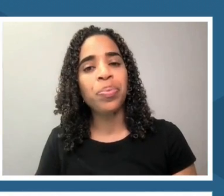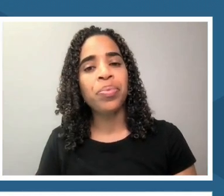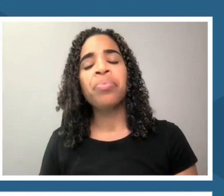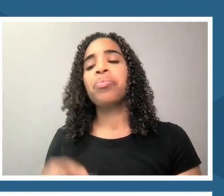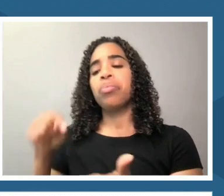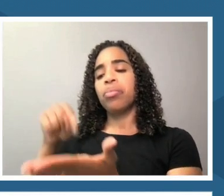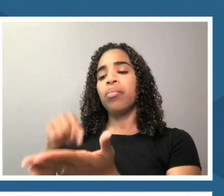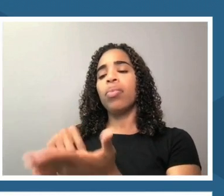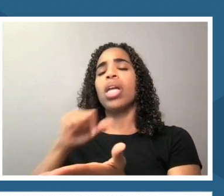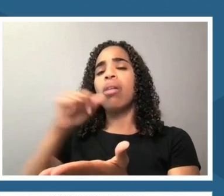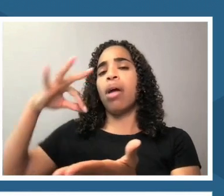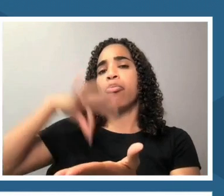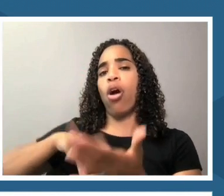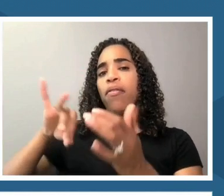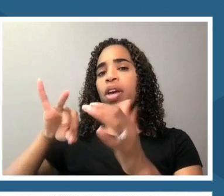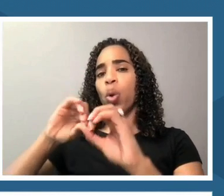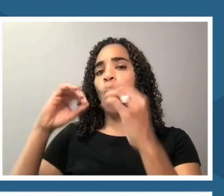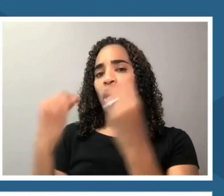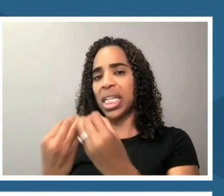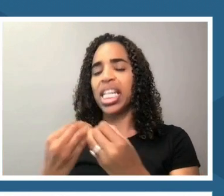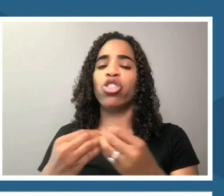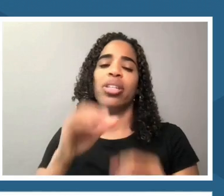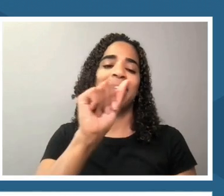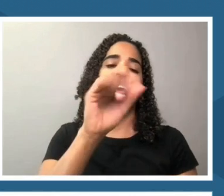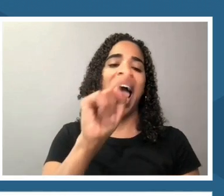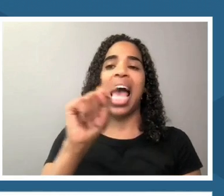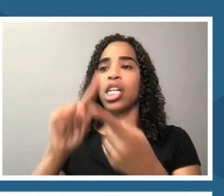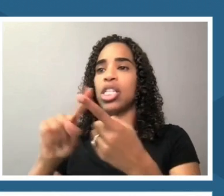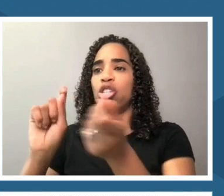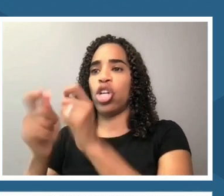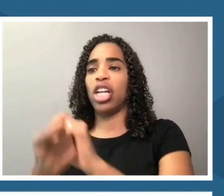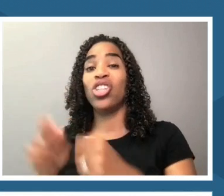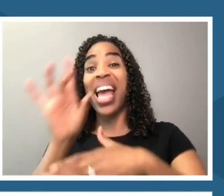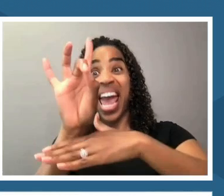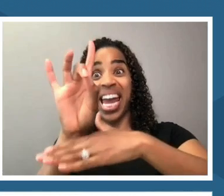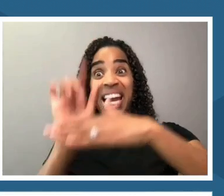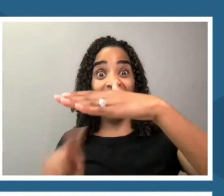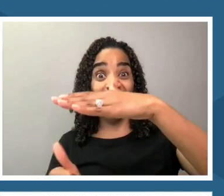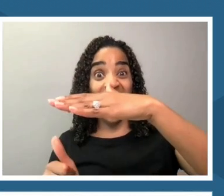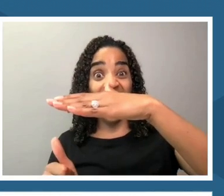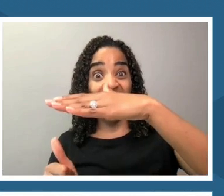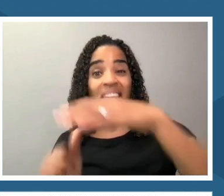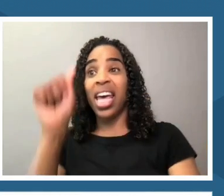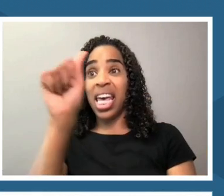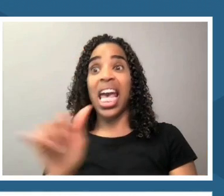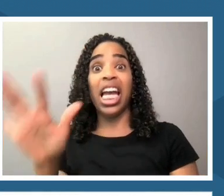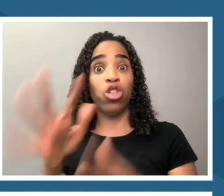organization act to change eight out of ten asian-americans